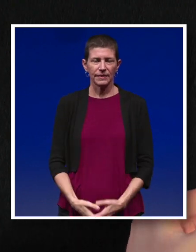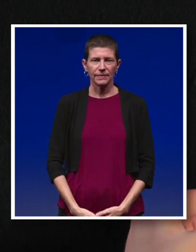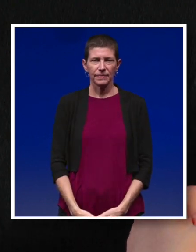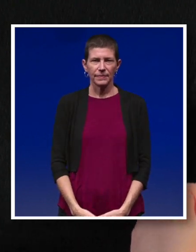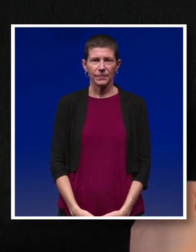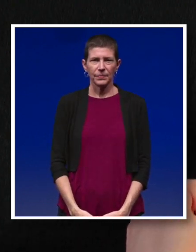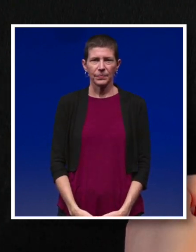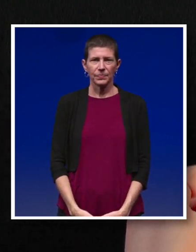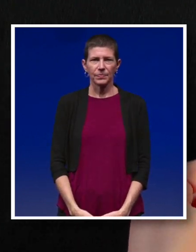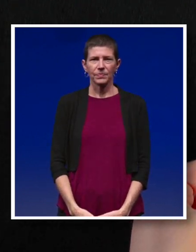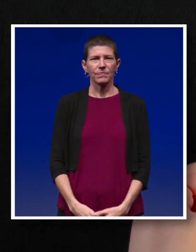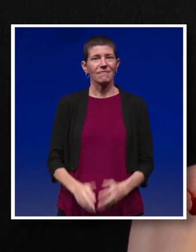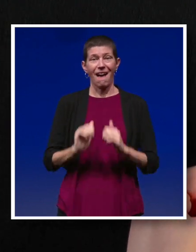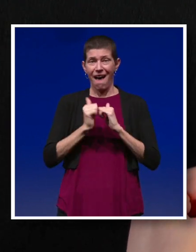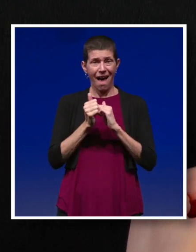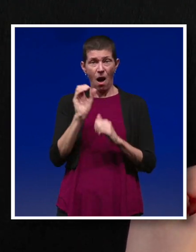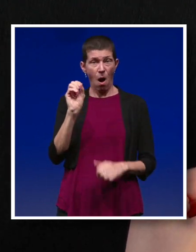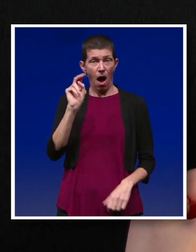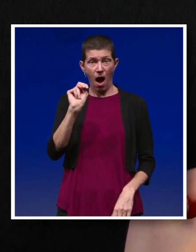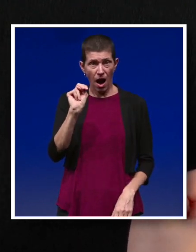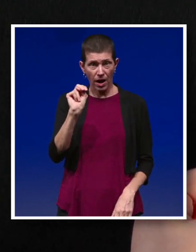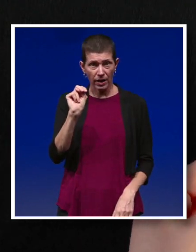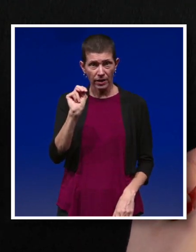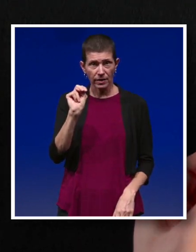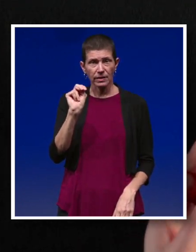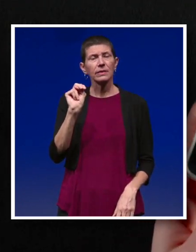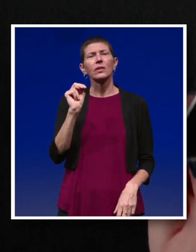To turn the device on, you're going to utilize